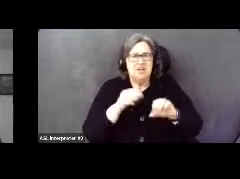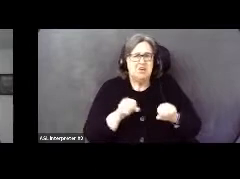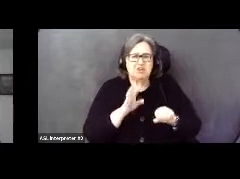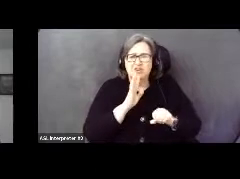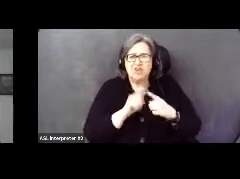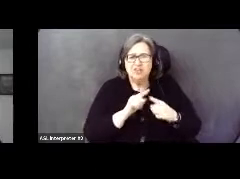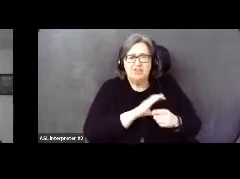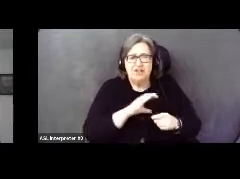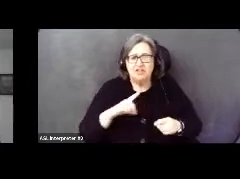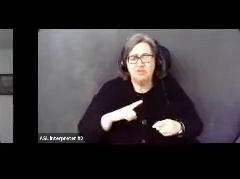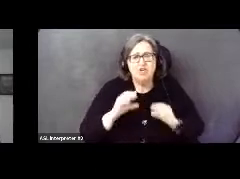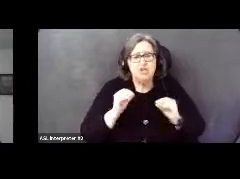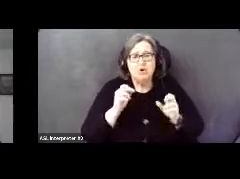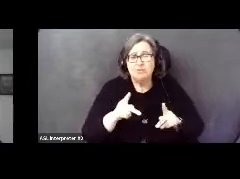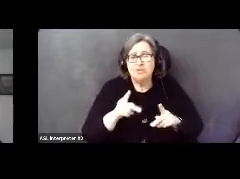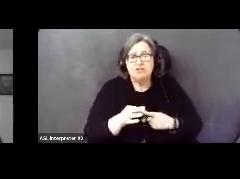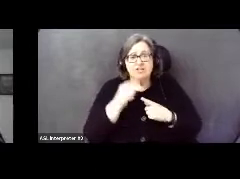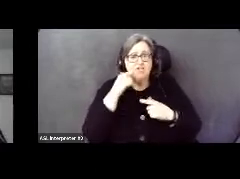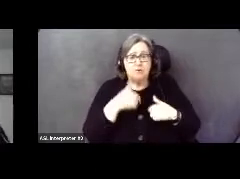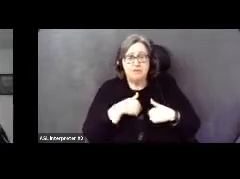for anybody except me in my immediate family